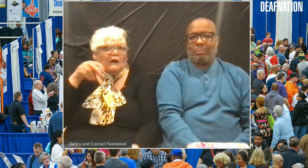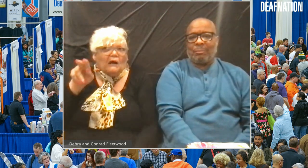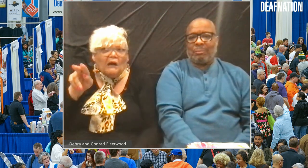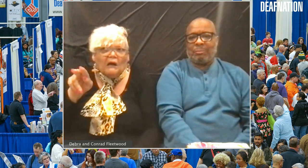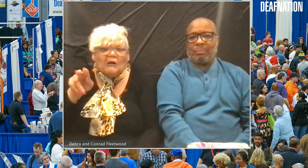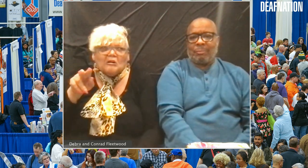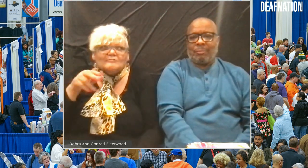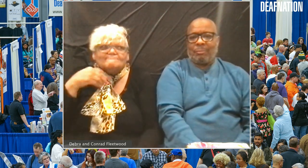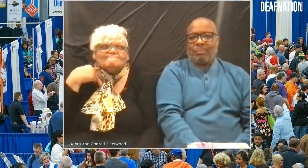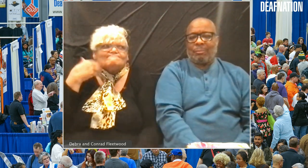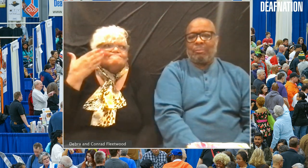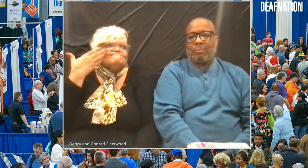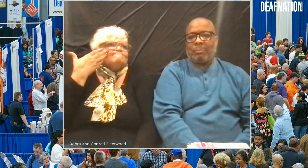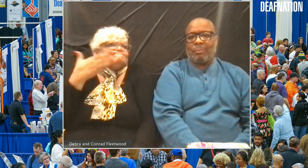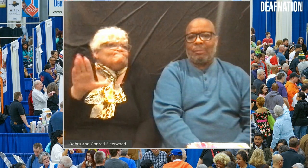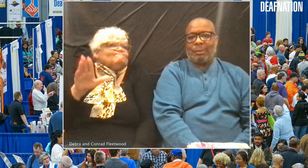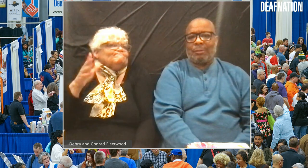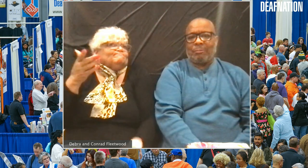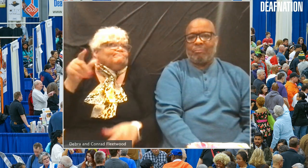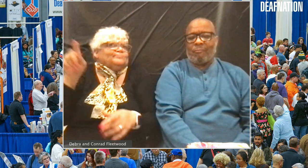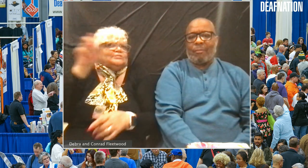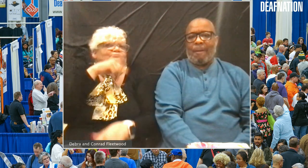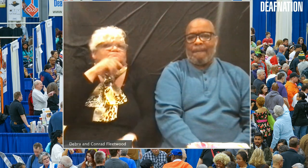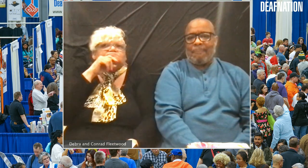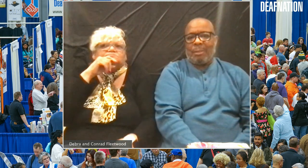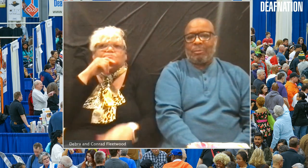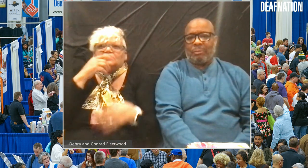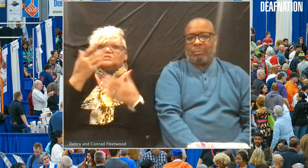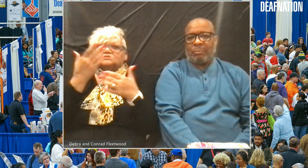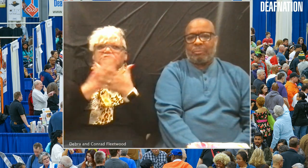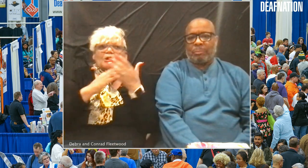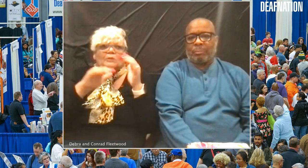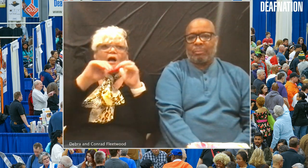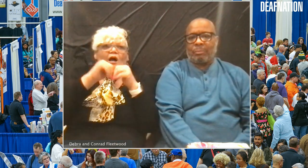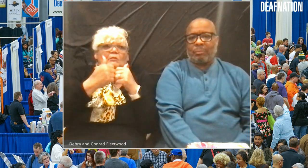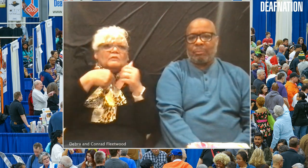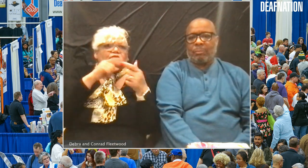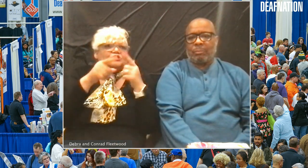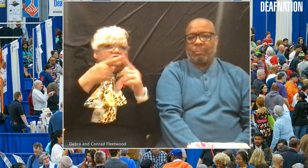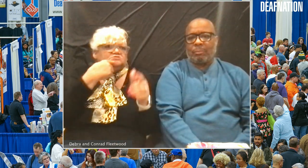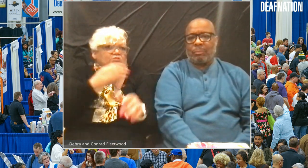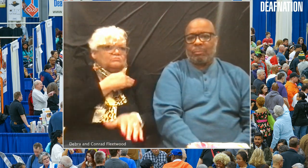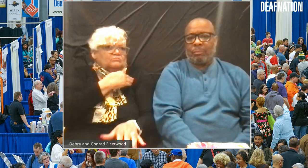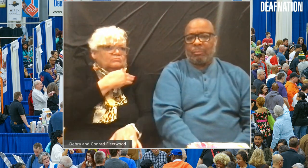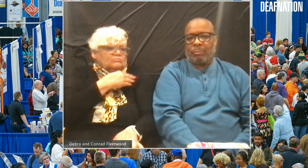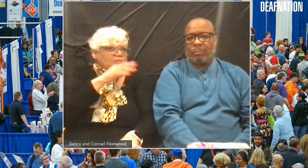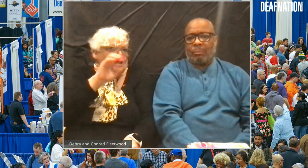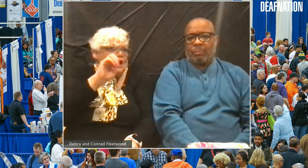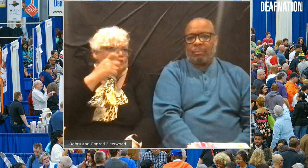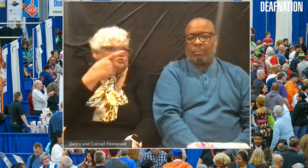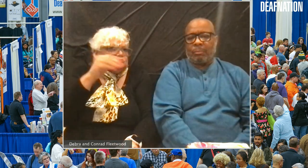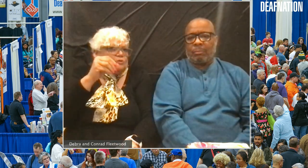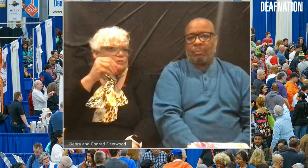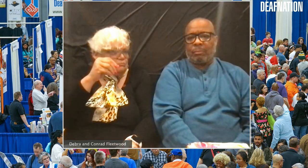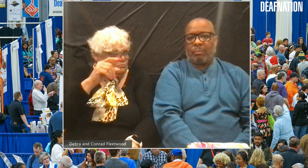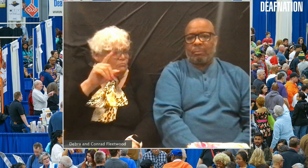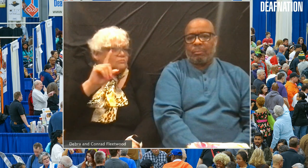I didn’t know anything, and somehow my friend told me about the expo.